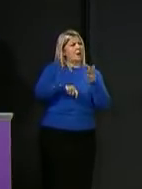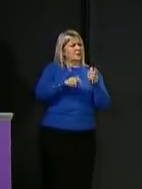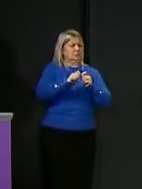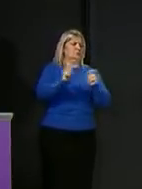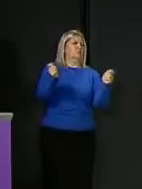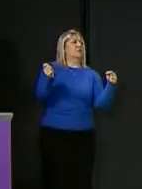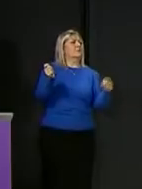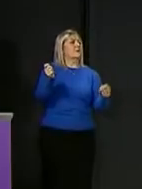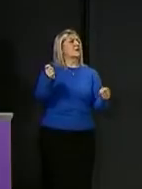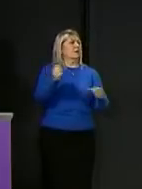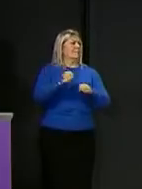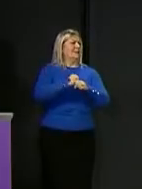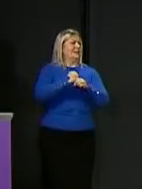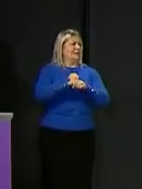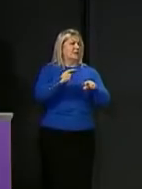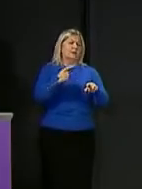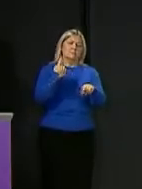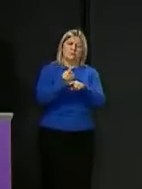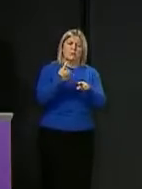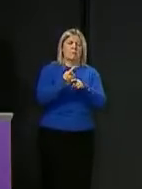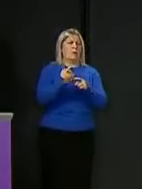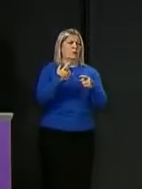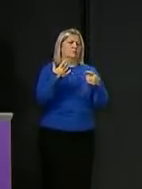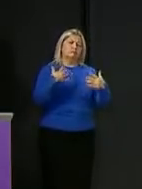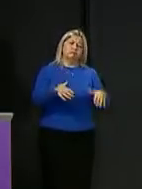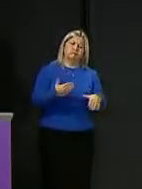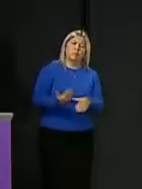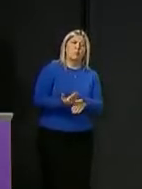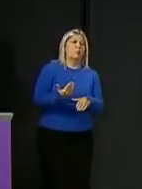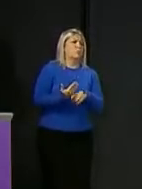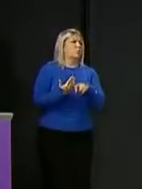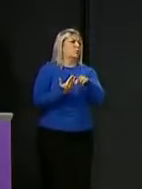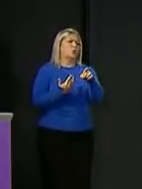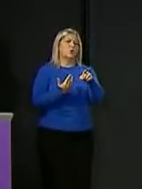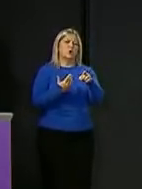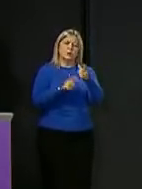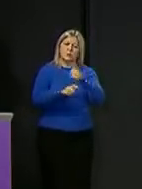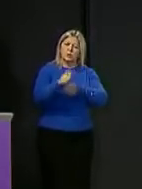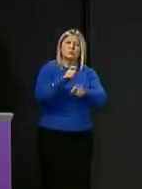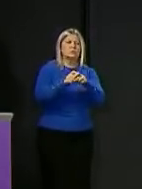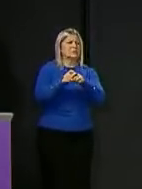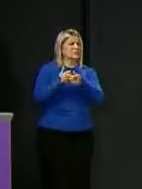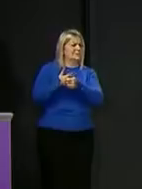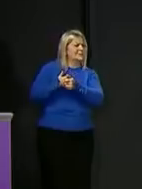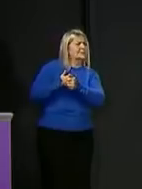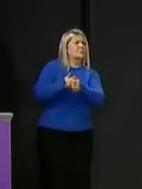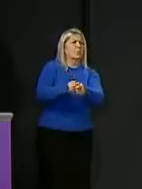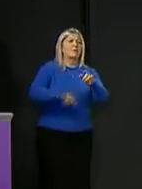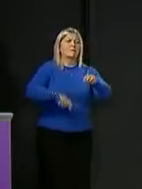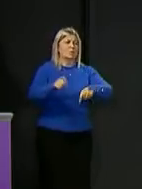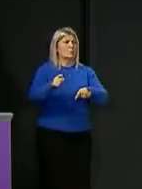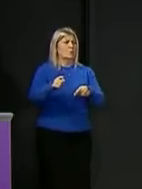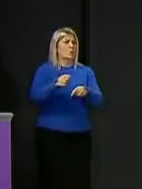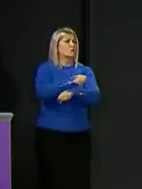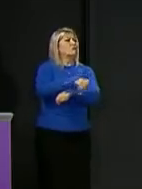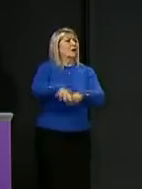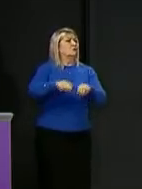highlighting all of the amazing work clubs and their fans are doing help communities and I know that's something you spoke to us about at the time and supported as well.